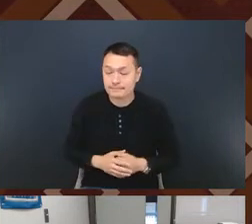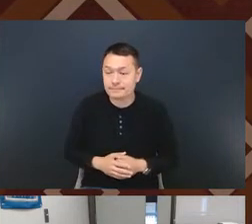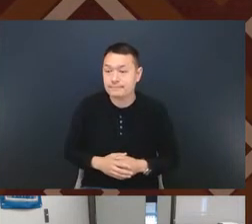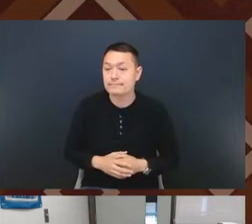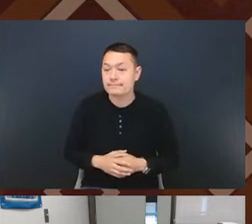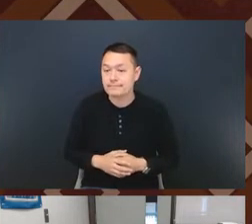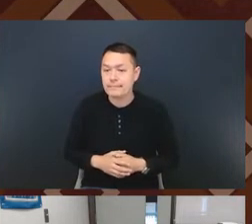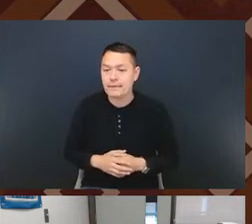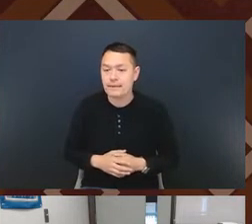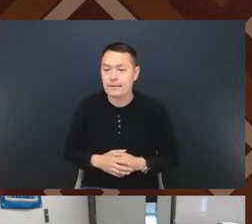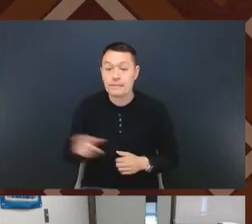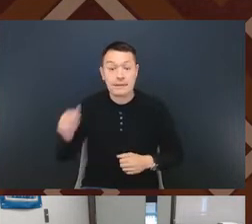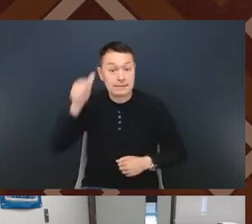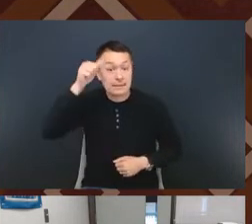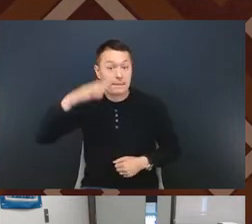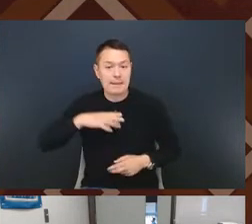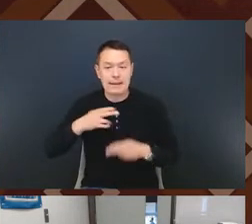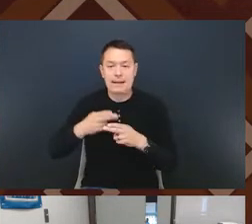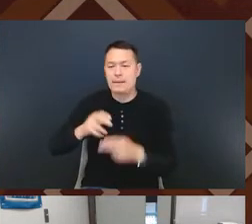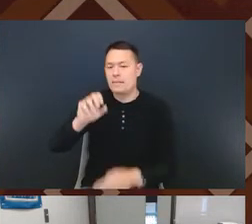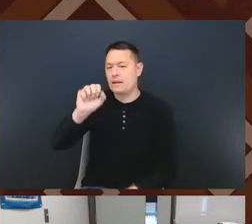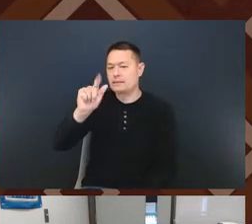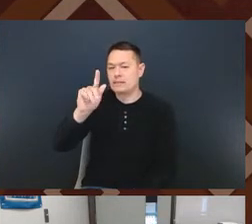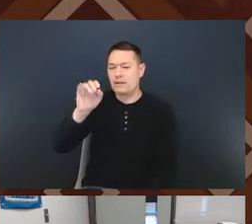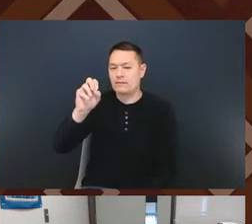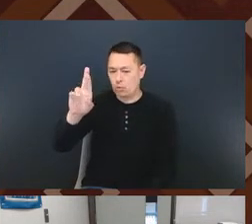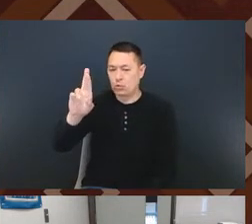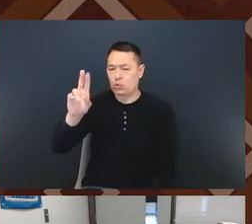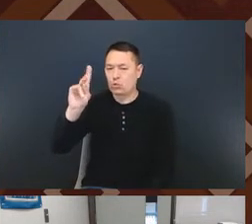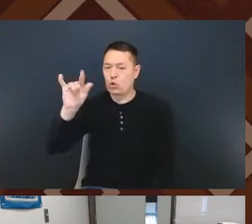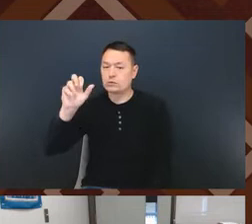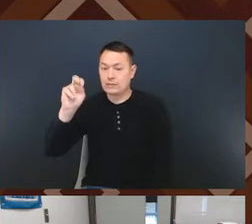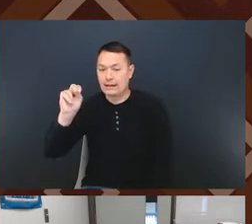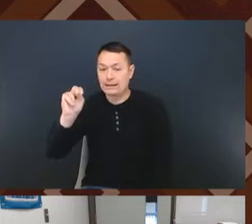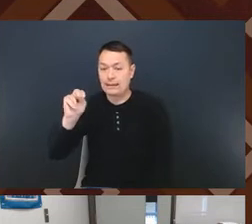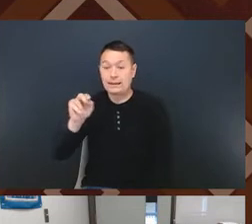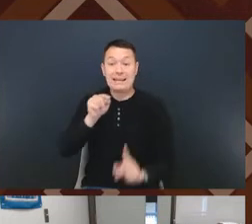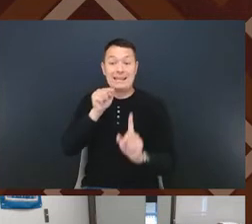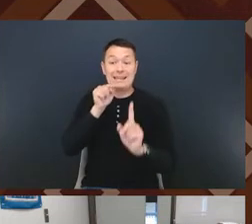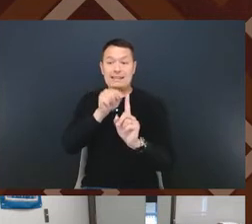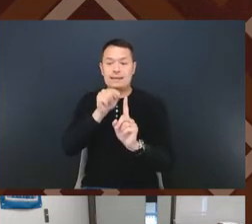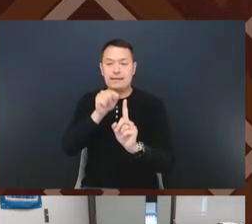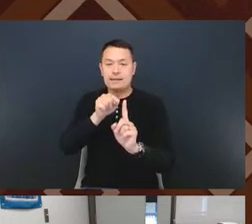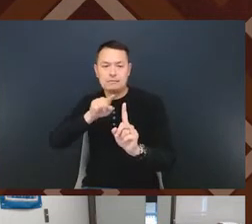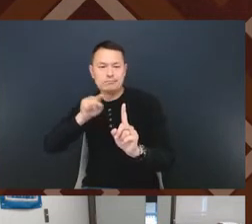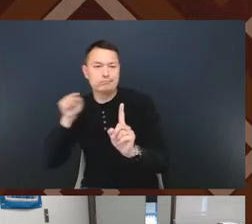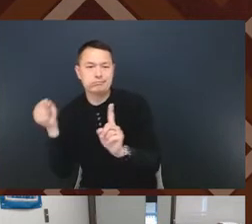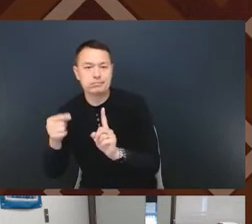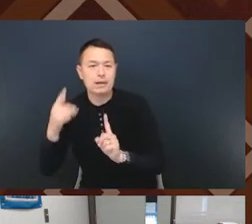this man, Salvador Roldan, circumvented California law and interracial marriage between whites